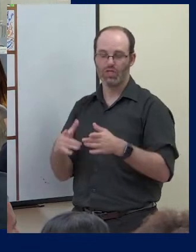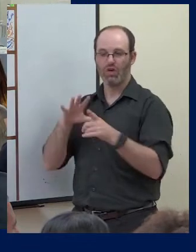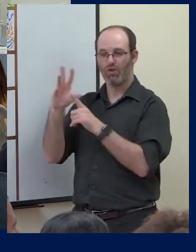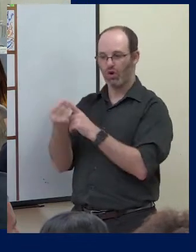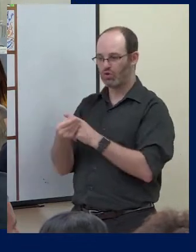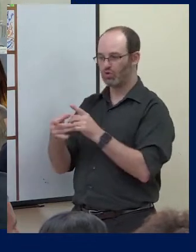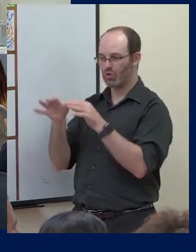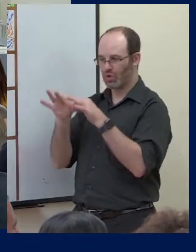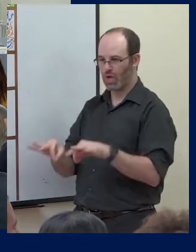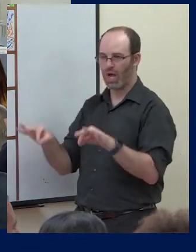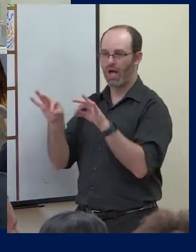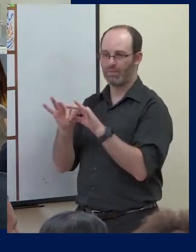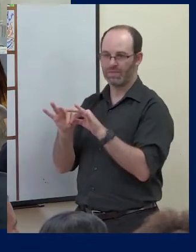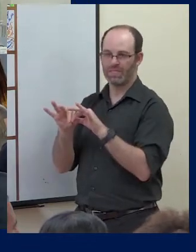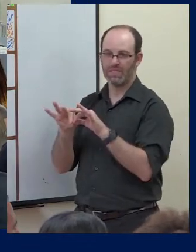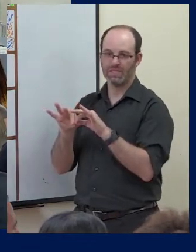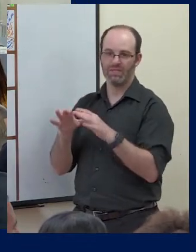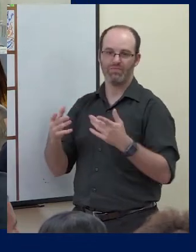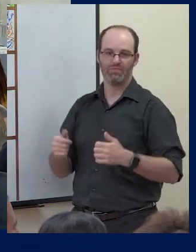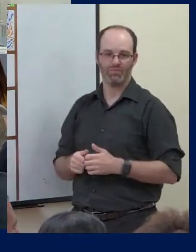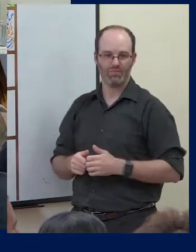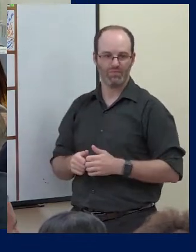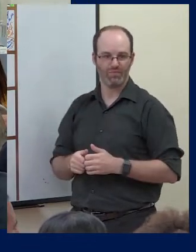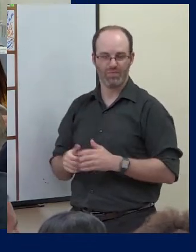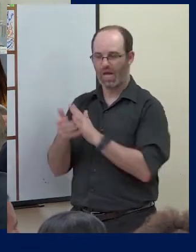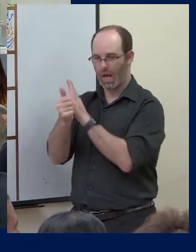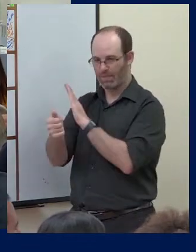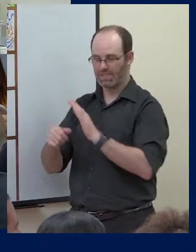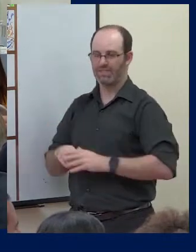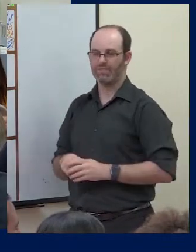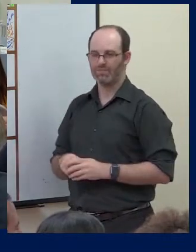New York psychiatric Institute. Alejandra Vargas.